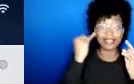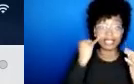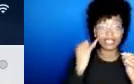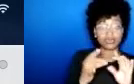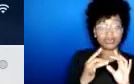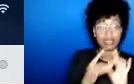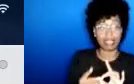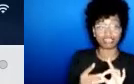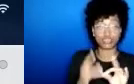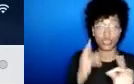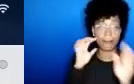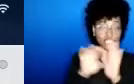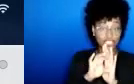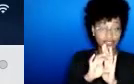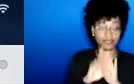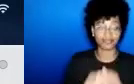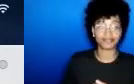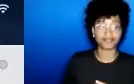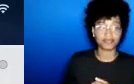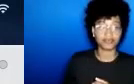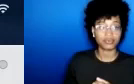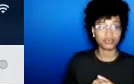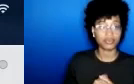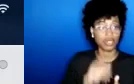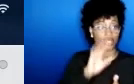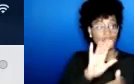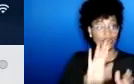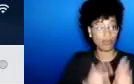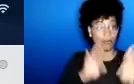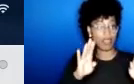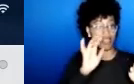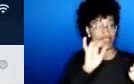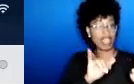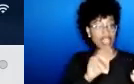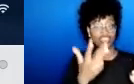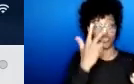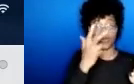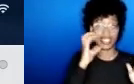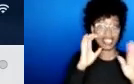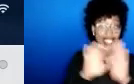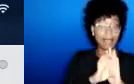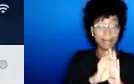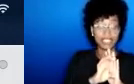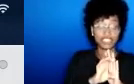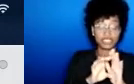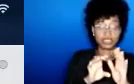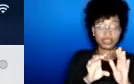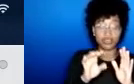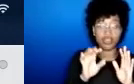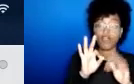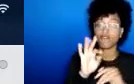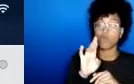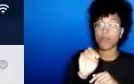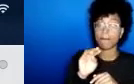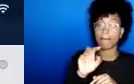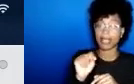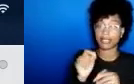07:01:34 Opening here, the three image formats that are allowed in a iPresentation are PNG,